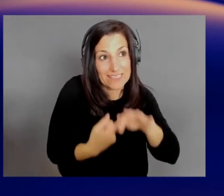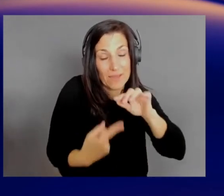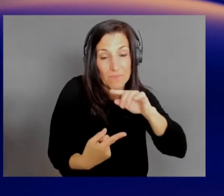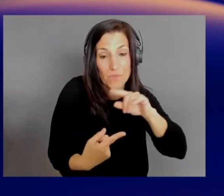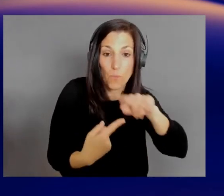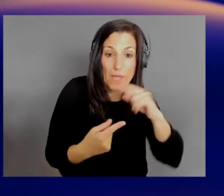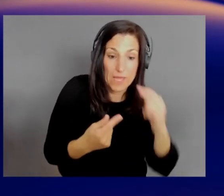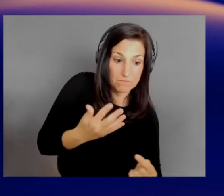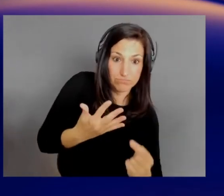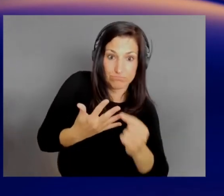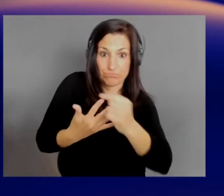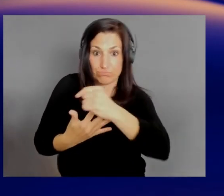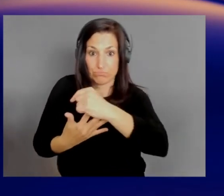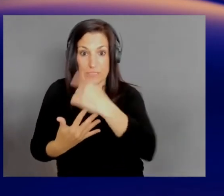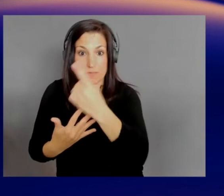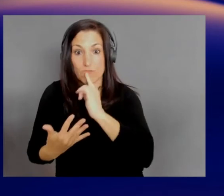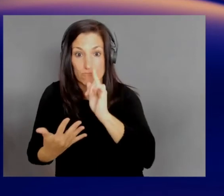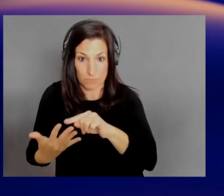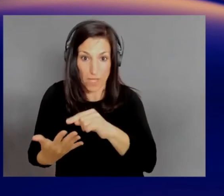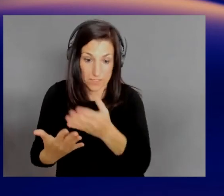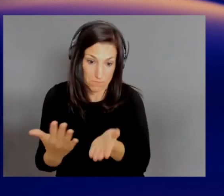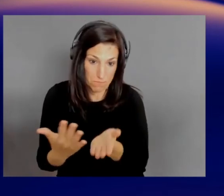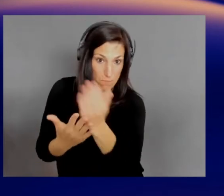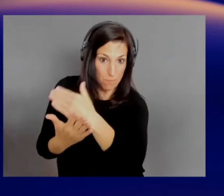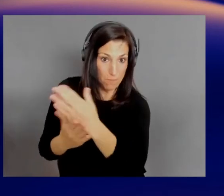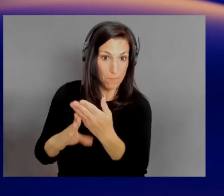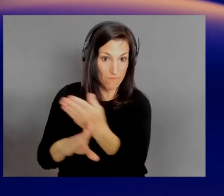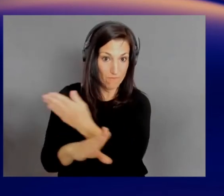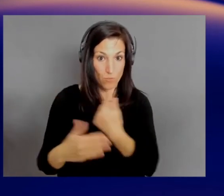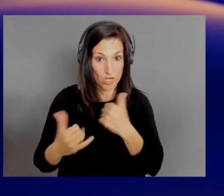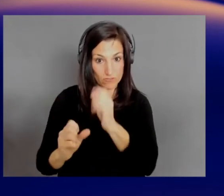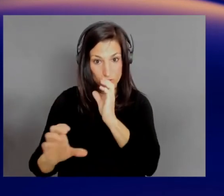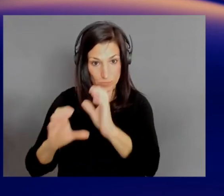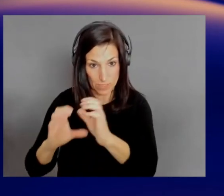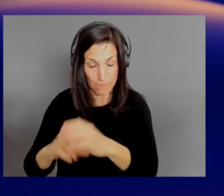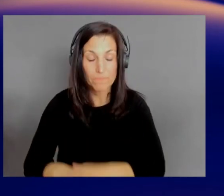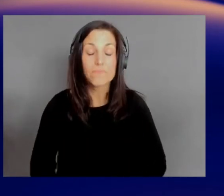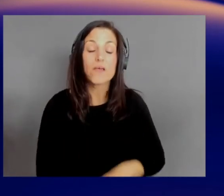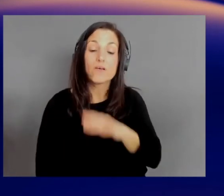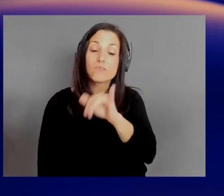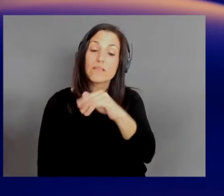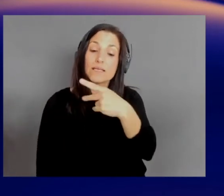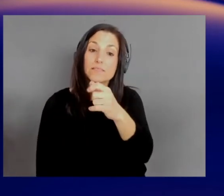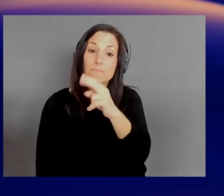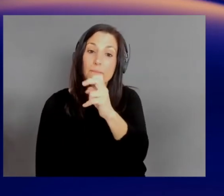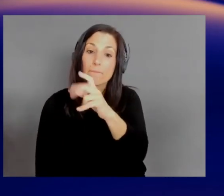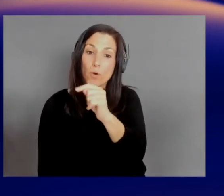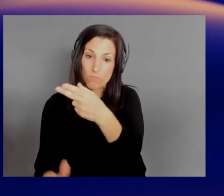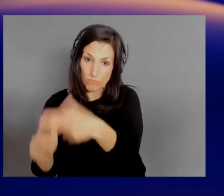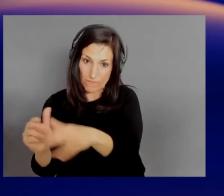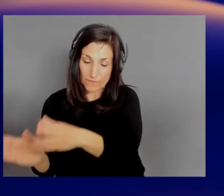That's cool. So that's Pinpoint, briefly. Let's talk about SES, so Simple Email Services.